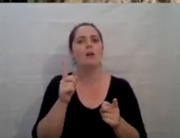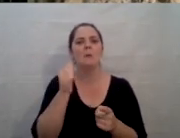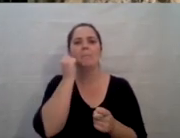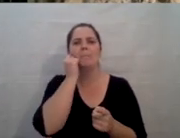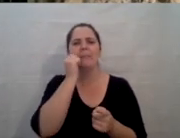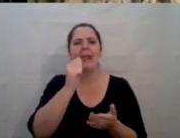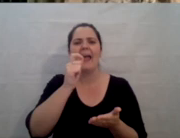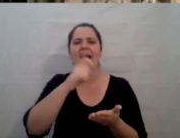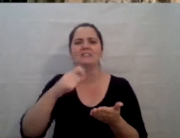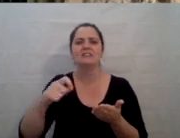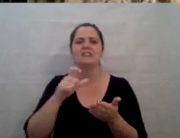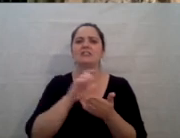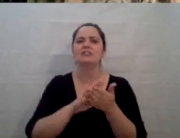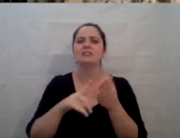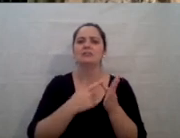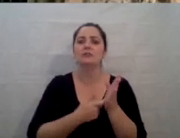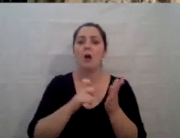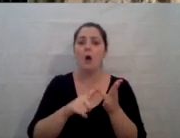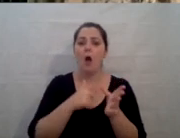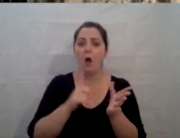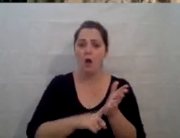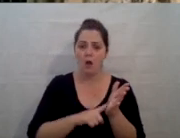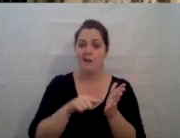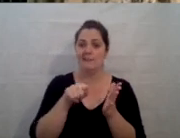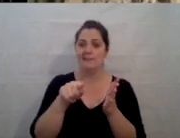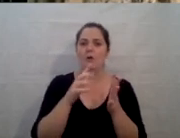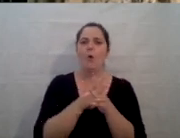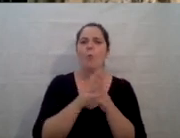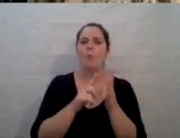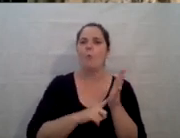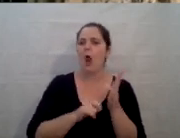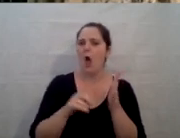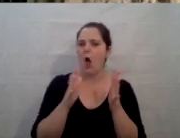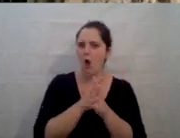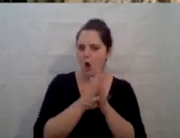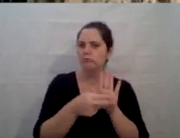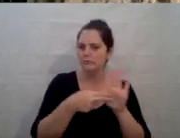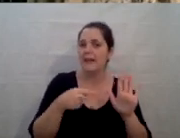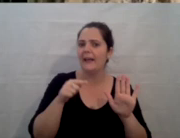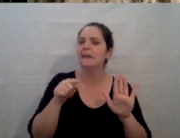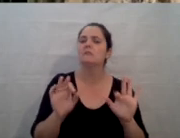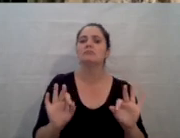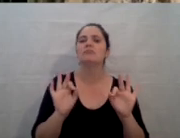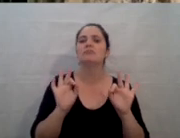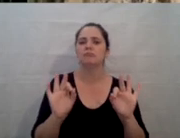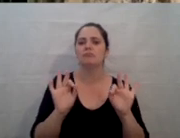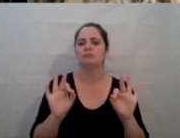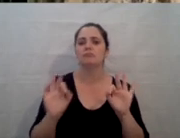this type of charcoal called willow charcoal, that's a really really good thing to use and if you've got big paper that's a great thing to use